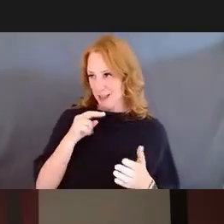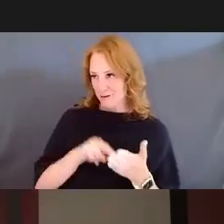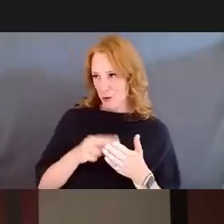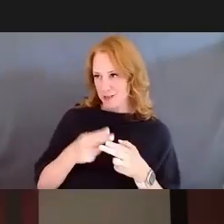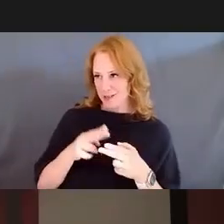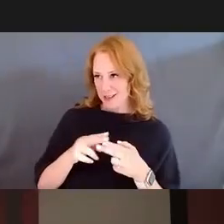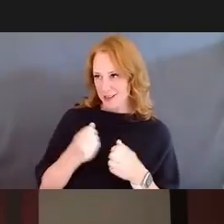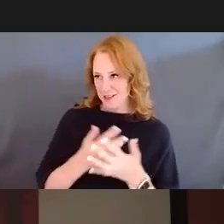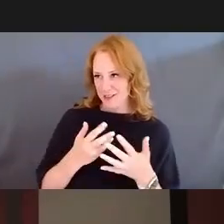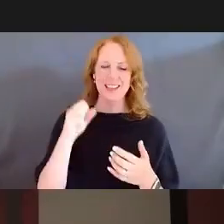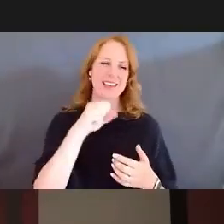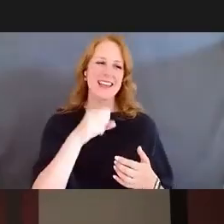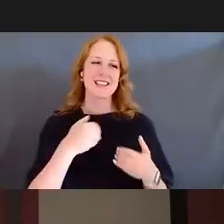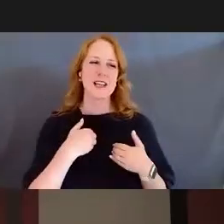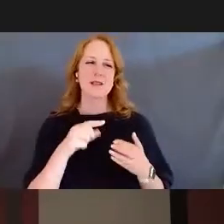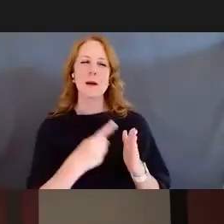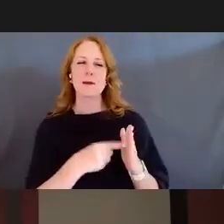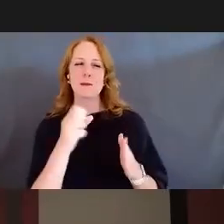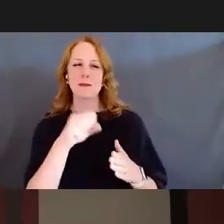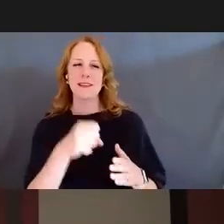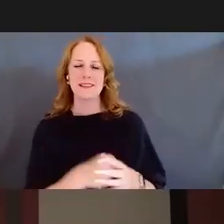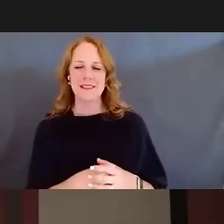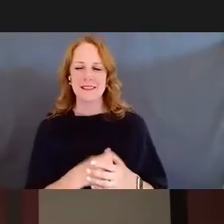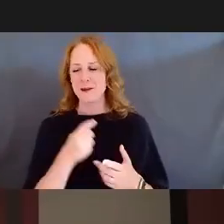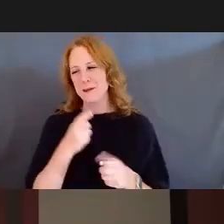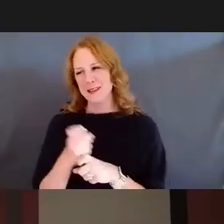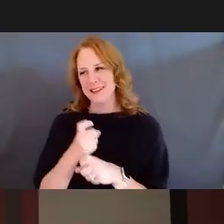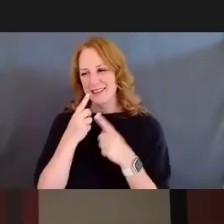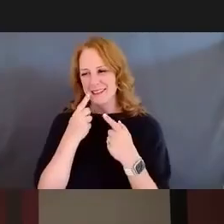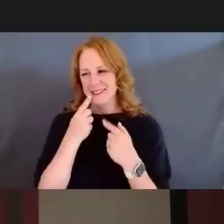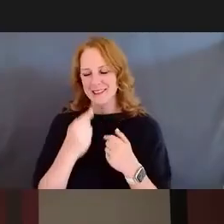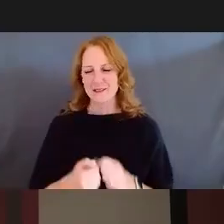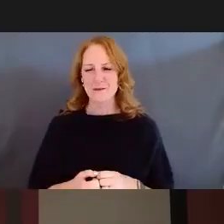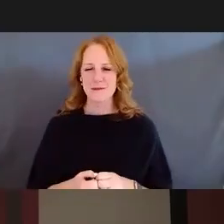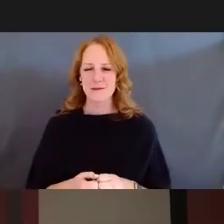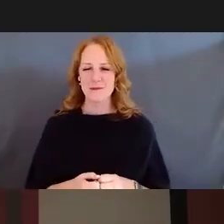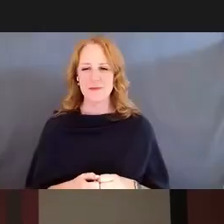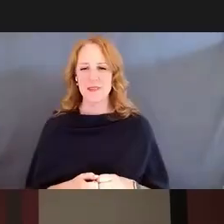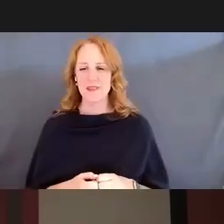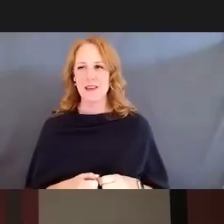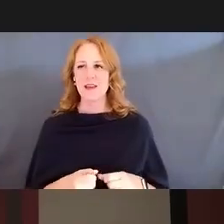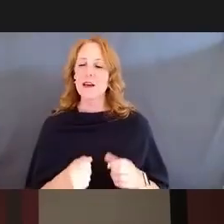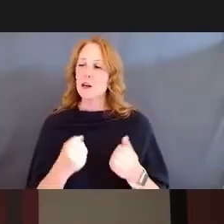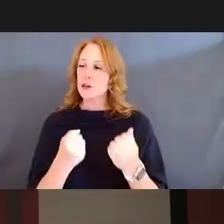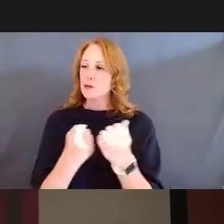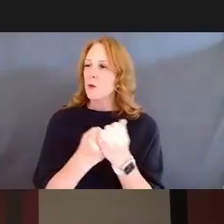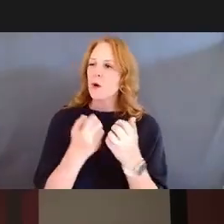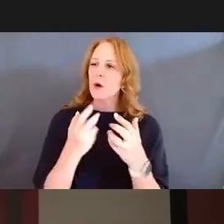they do. I'm just kidding. I'm just kidding. Um, as far as support, what kind of support um do you